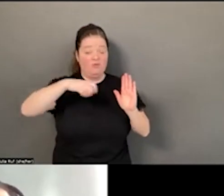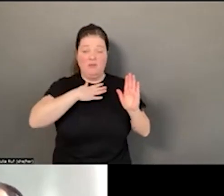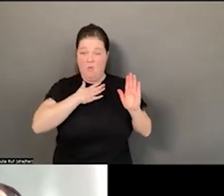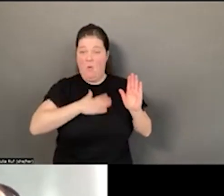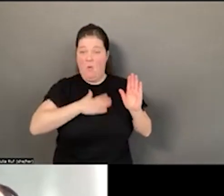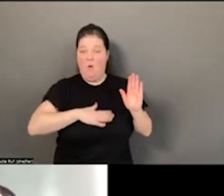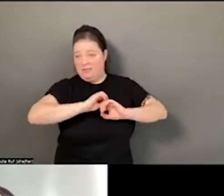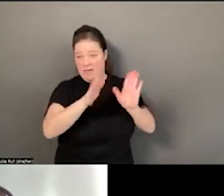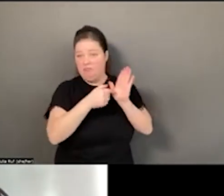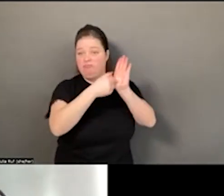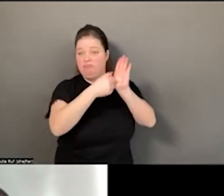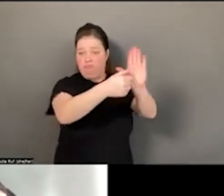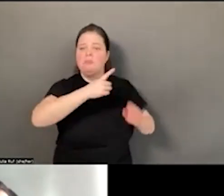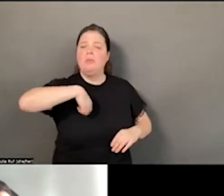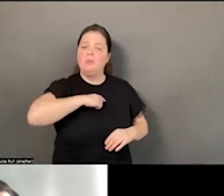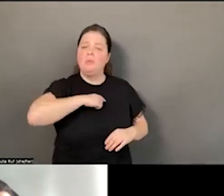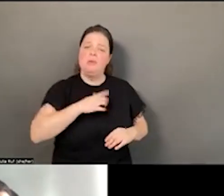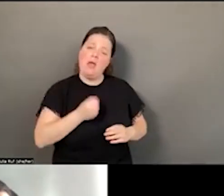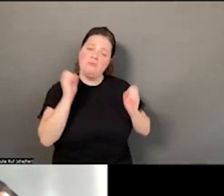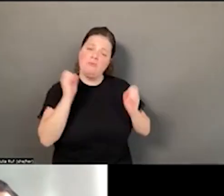because there will be one year before the European elections.